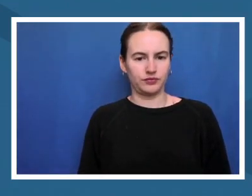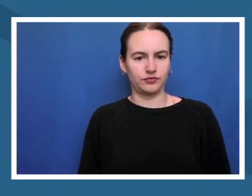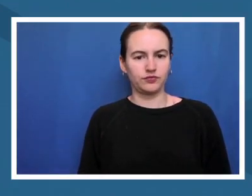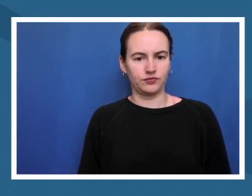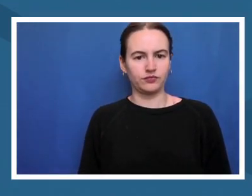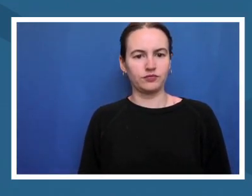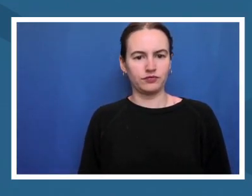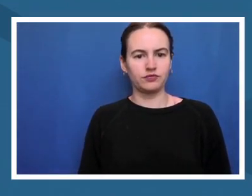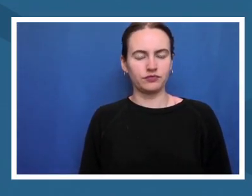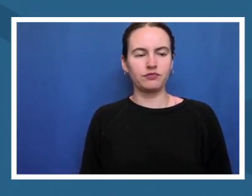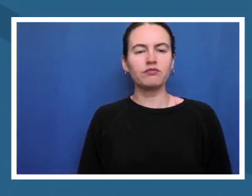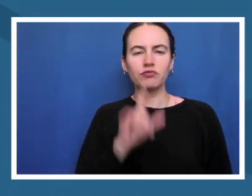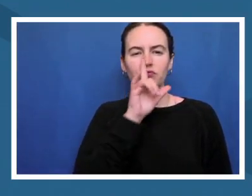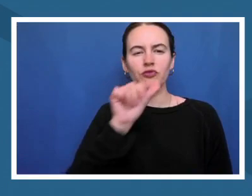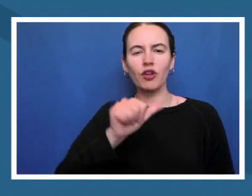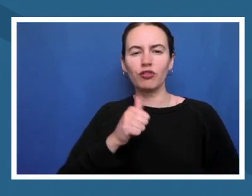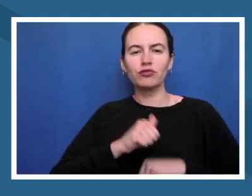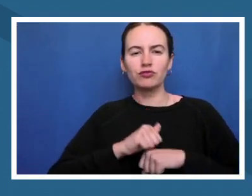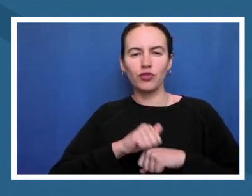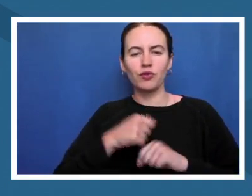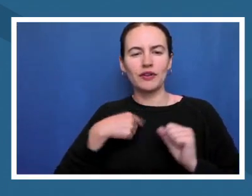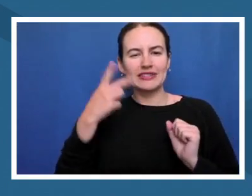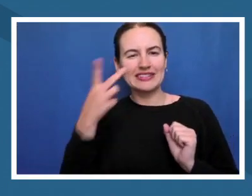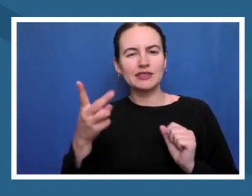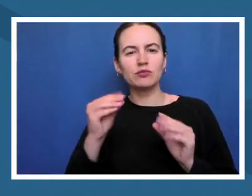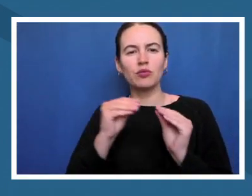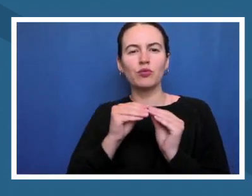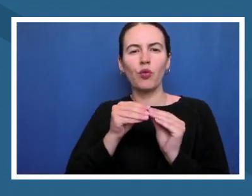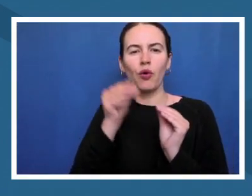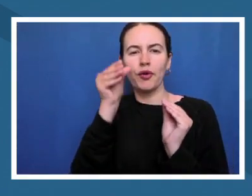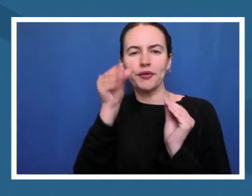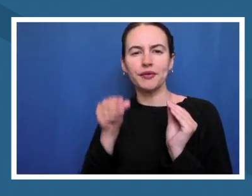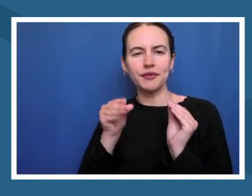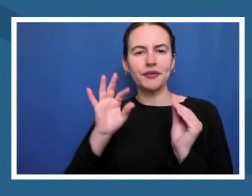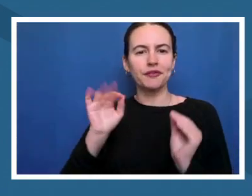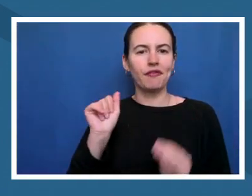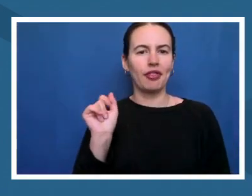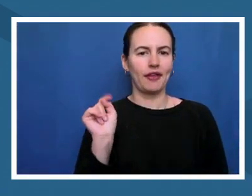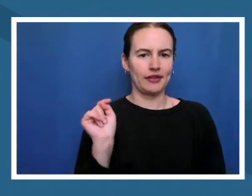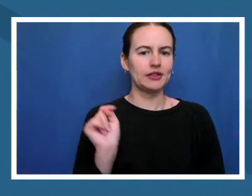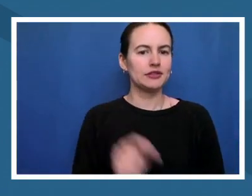okay but it's flatter so i'm going to draw this